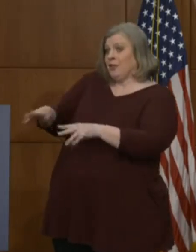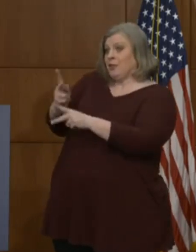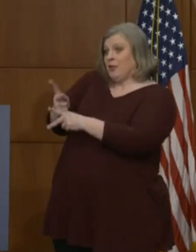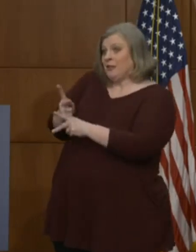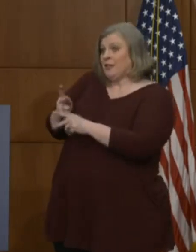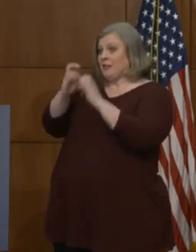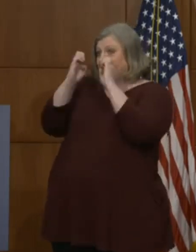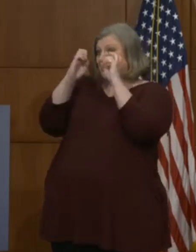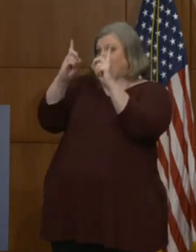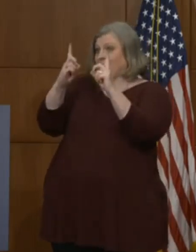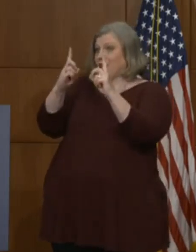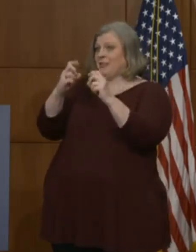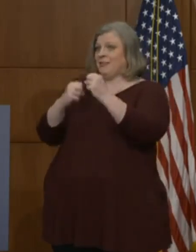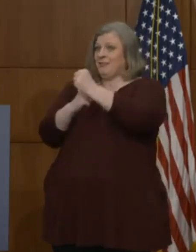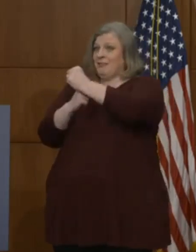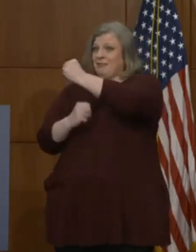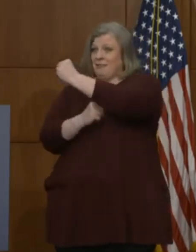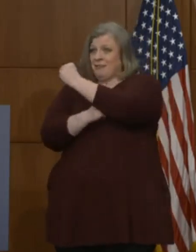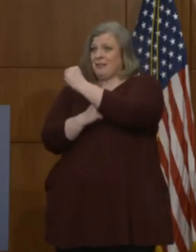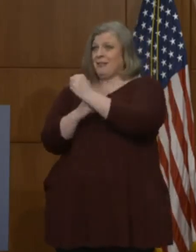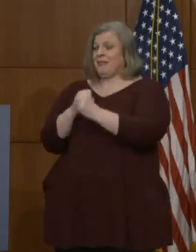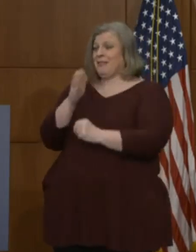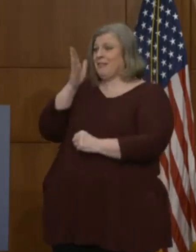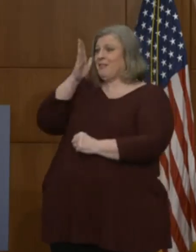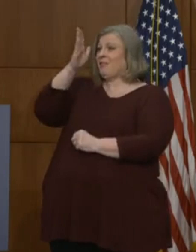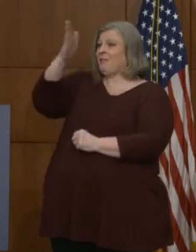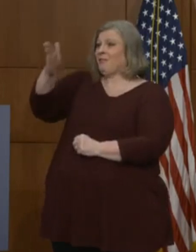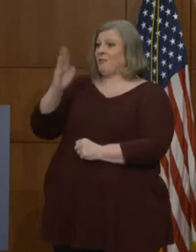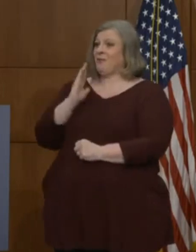EDUCATION THE CORNERSTONE TO BUILDING A BETTER BRIGHTER BUILDING A BETTER BRIGHTER FUTURE FOR OUR YOUNG PEOPLE AND